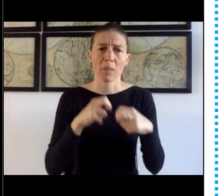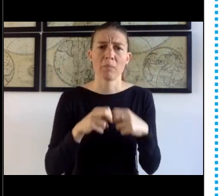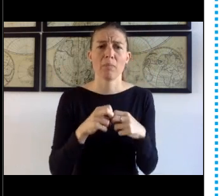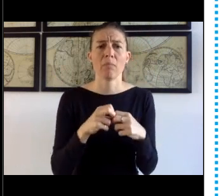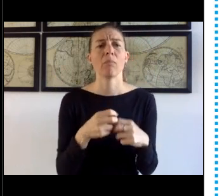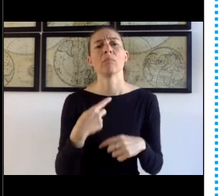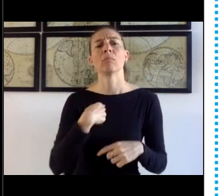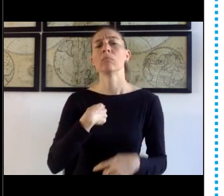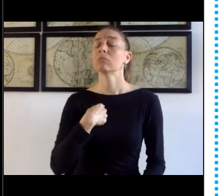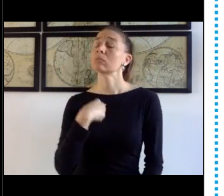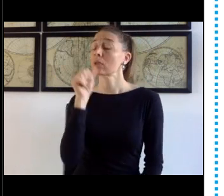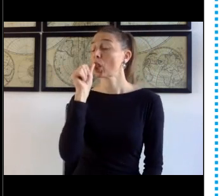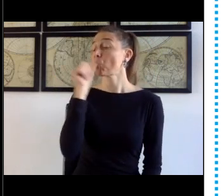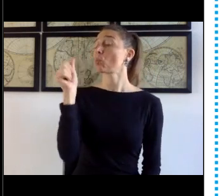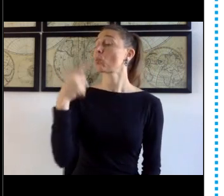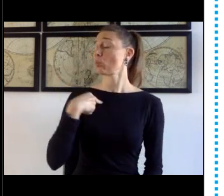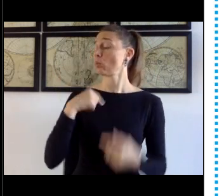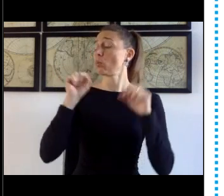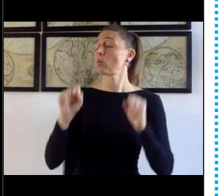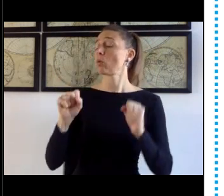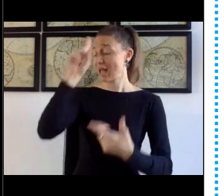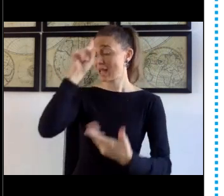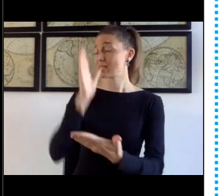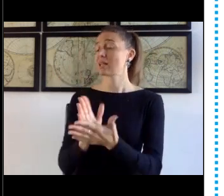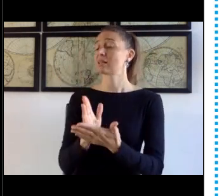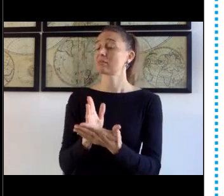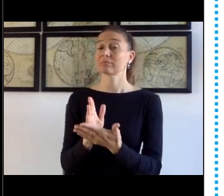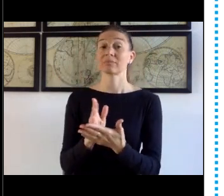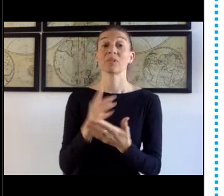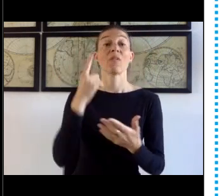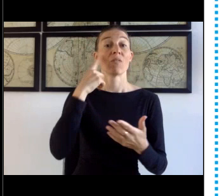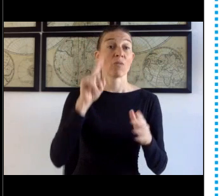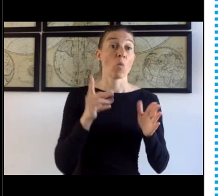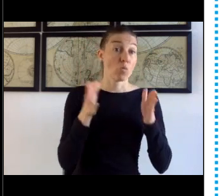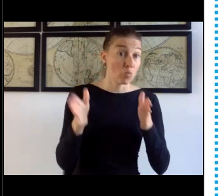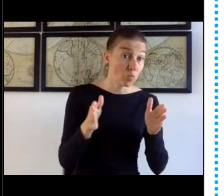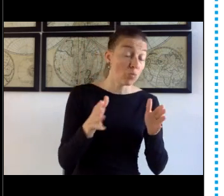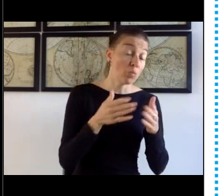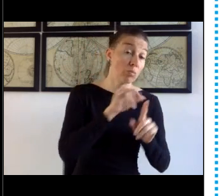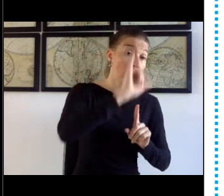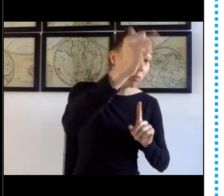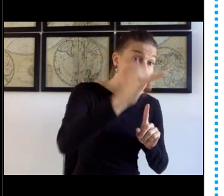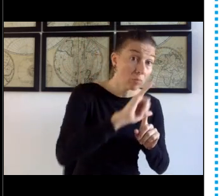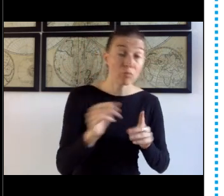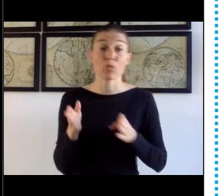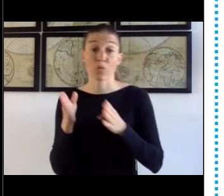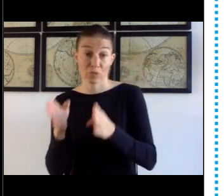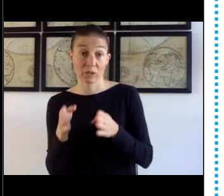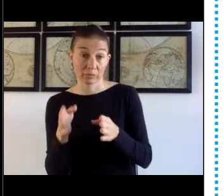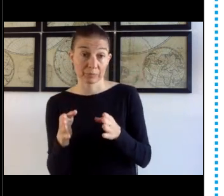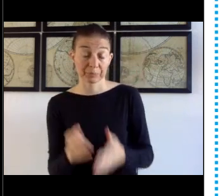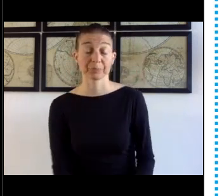Then a big problem is the inaccessibility of vehicles and this isn't at all addressed in these regulations.